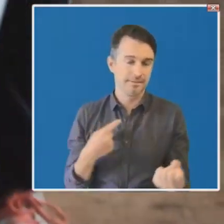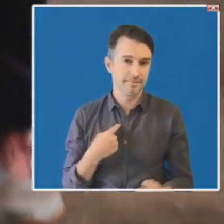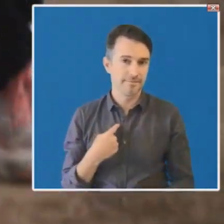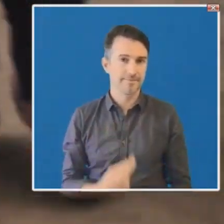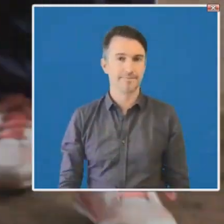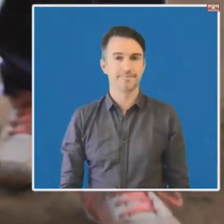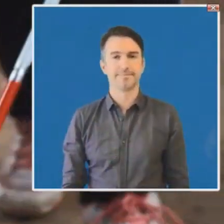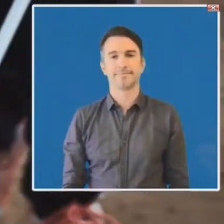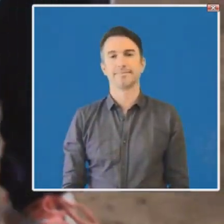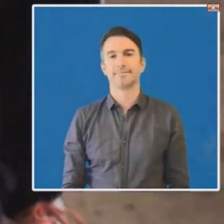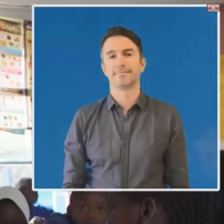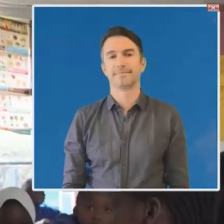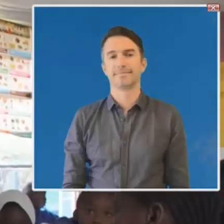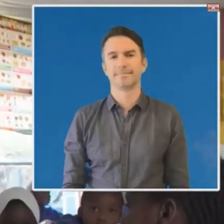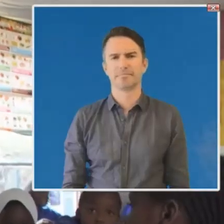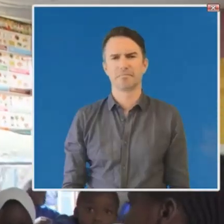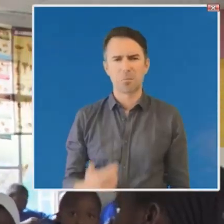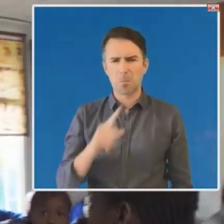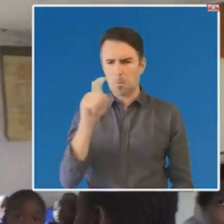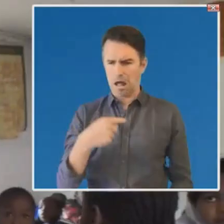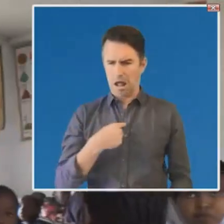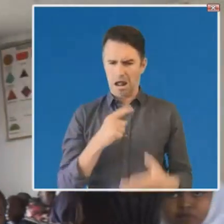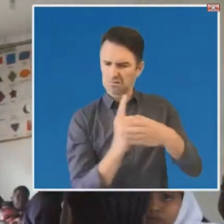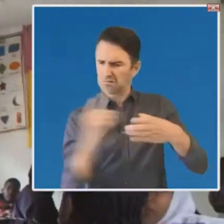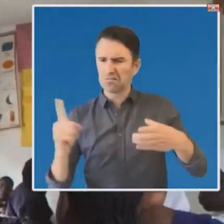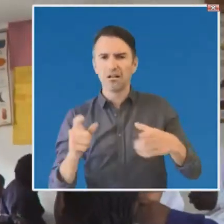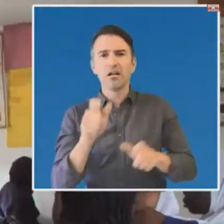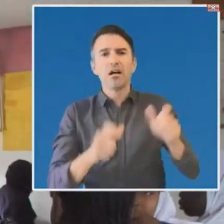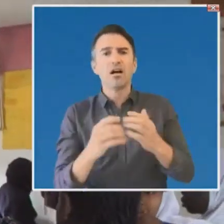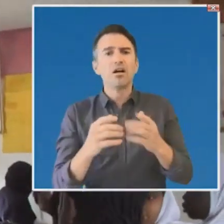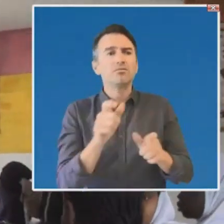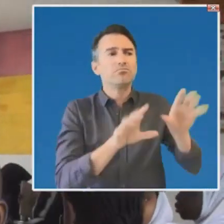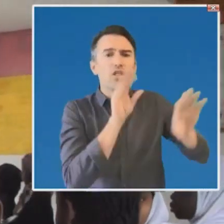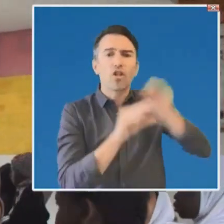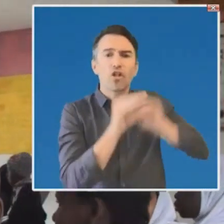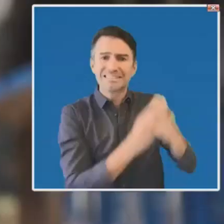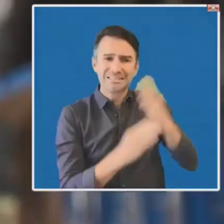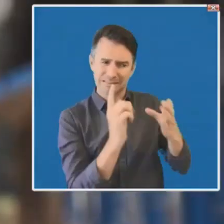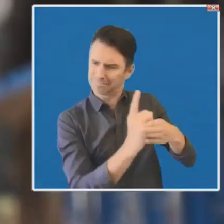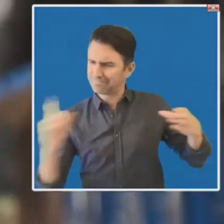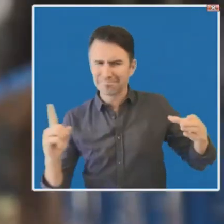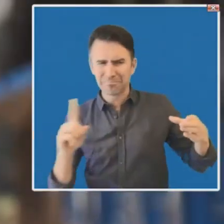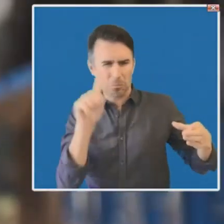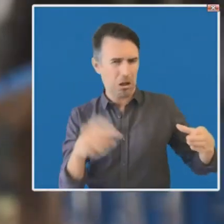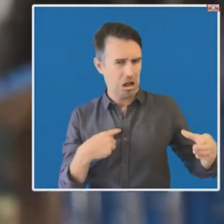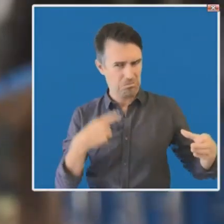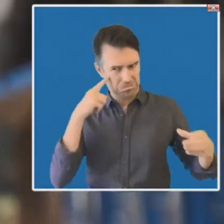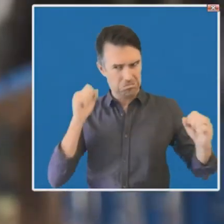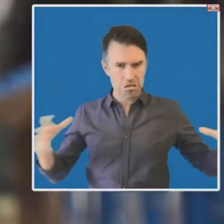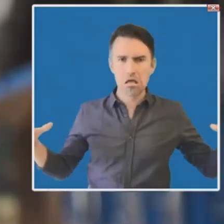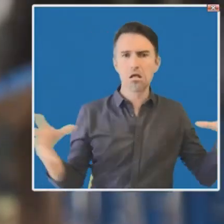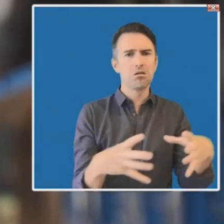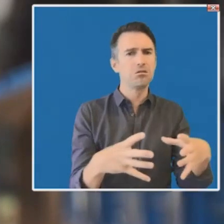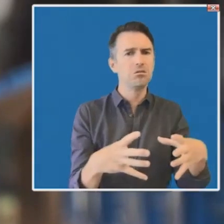13 is blind I don't see any reason why we should be kept, aside from those who don't have something.